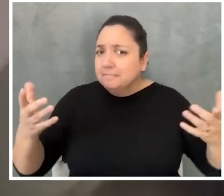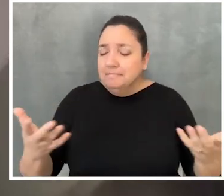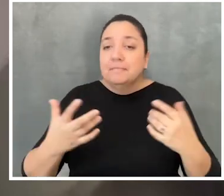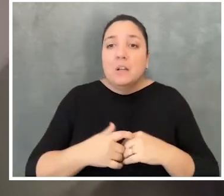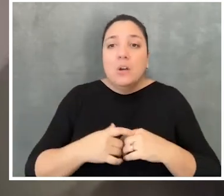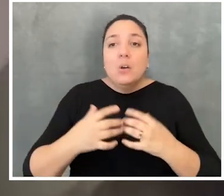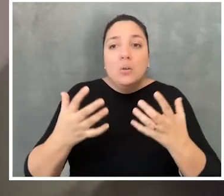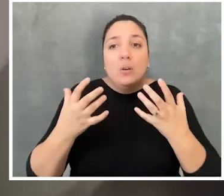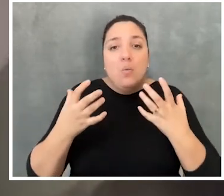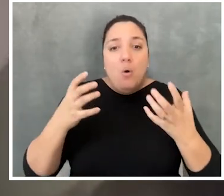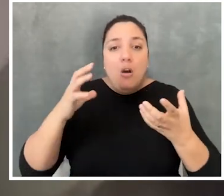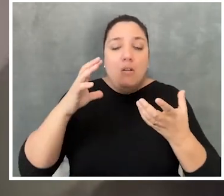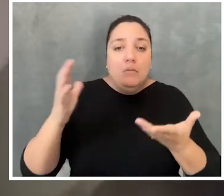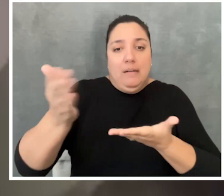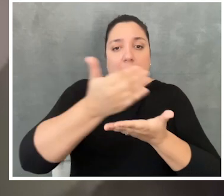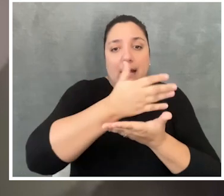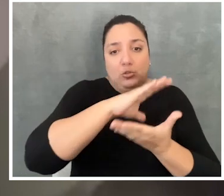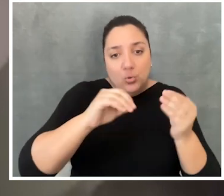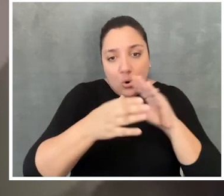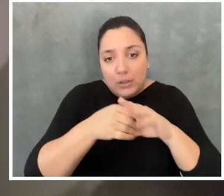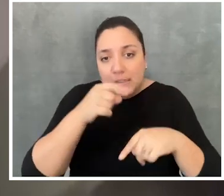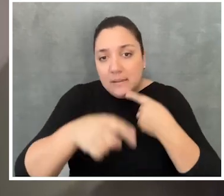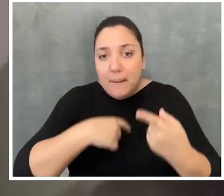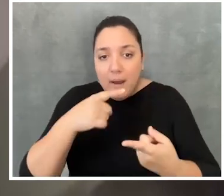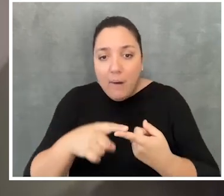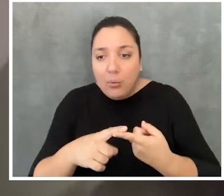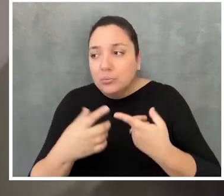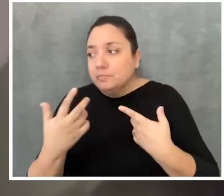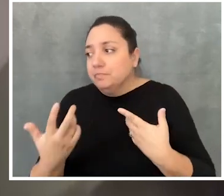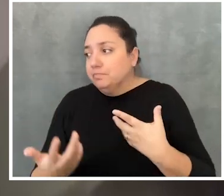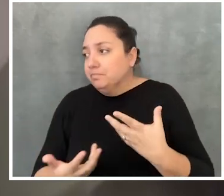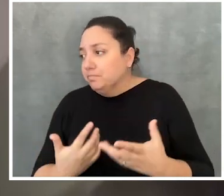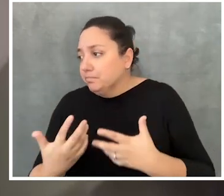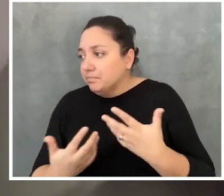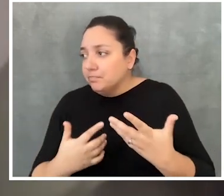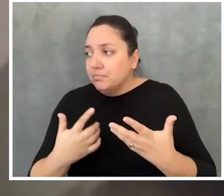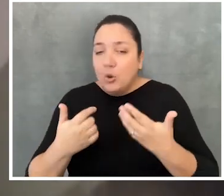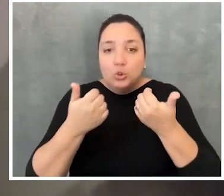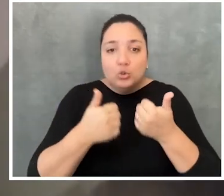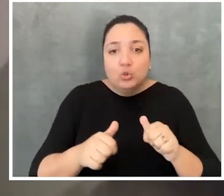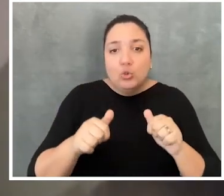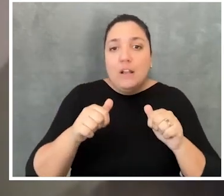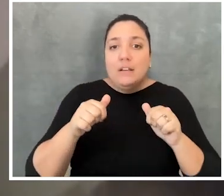We're hoping to collect stories regarding, you know, trying to access routine